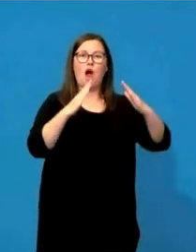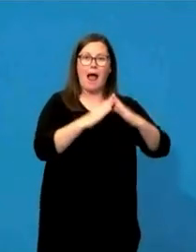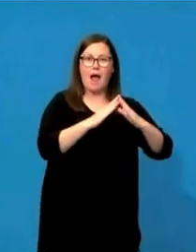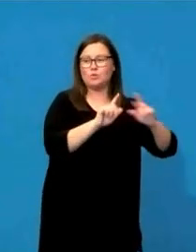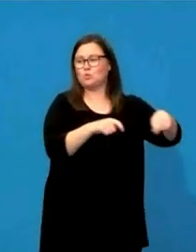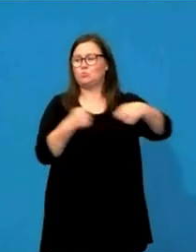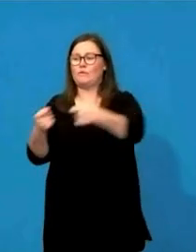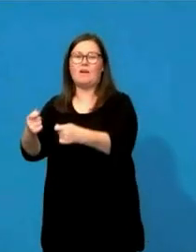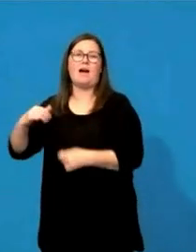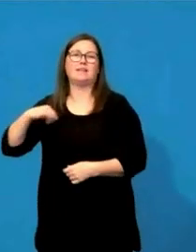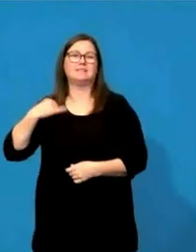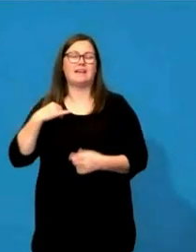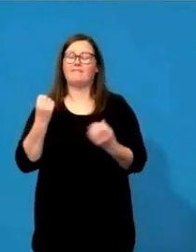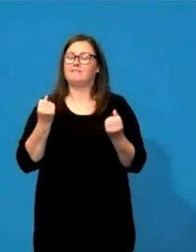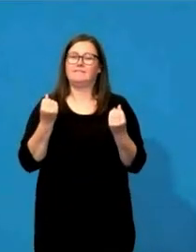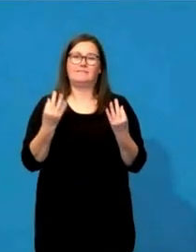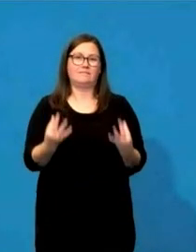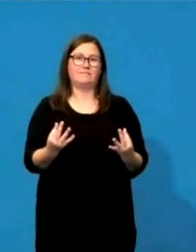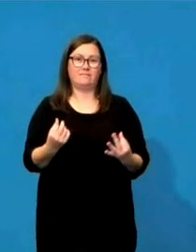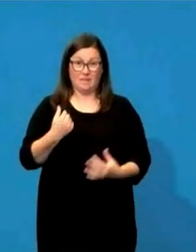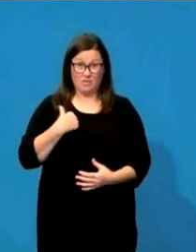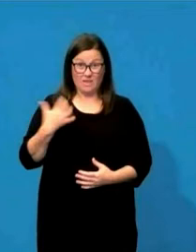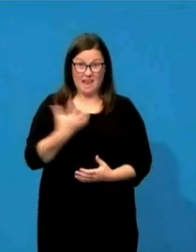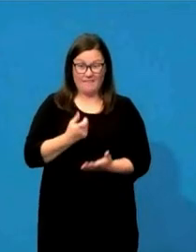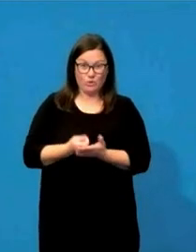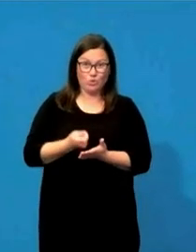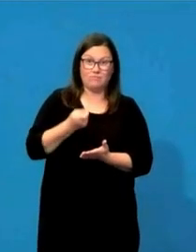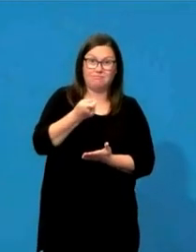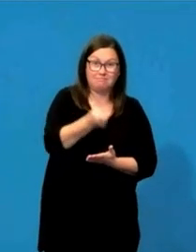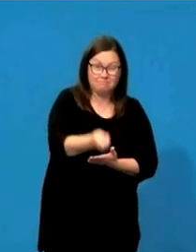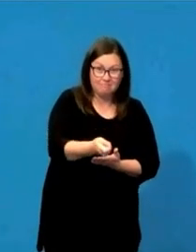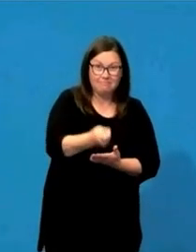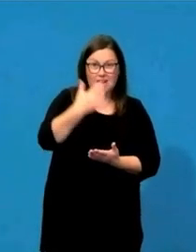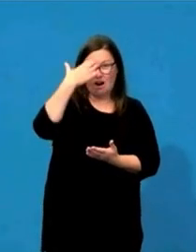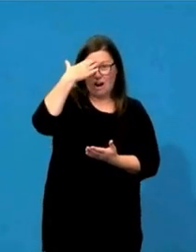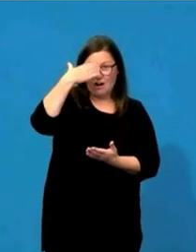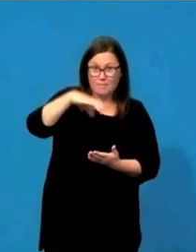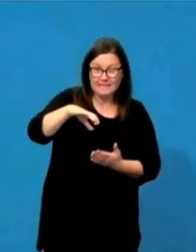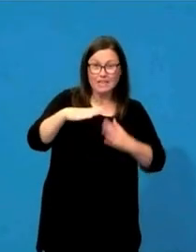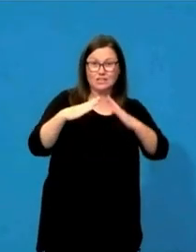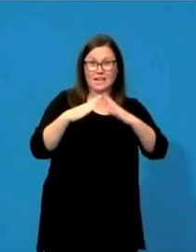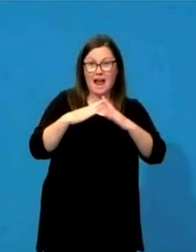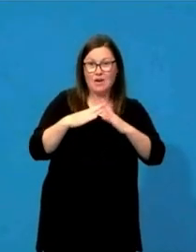It's at our expense that we have to find housing in the community for our staff.